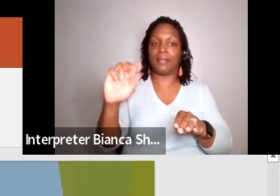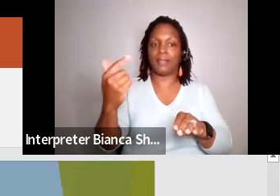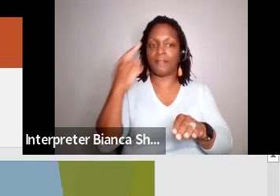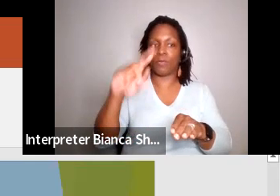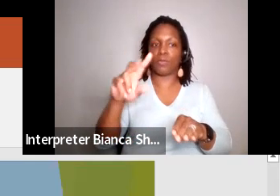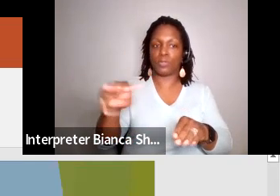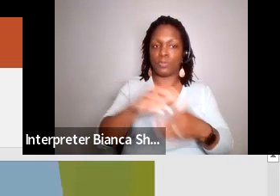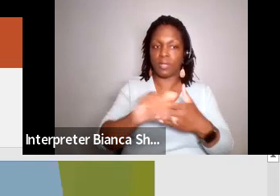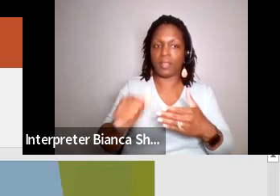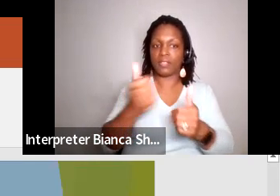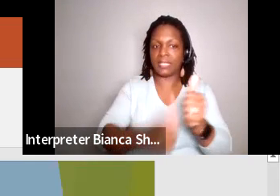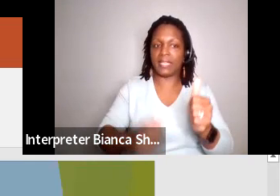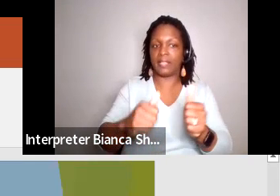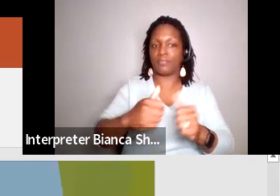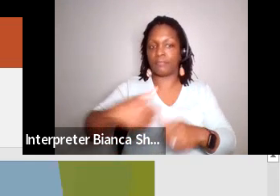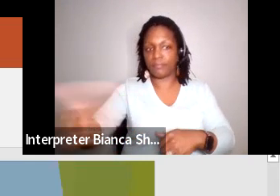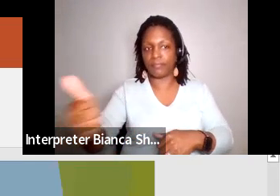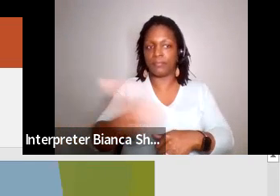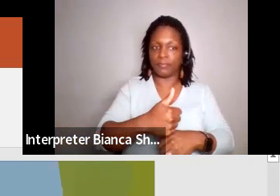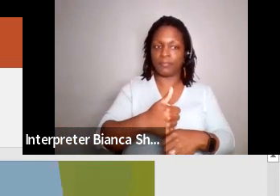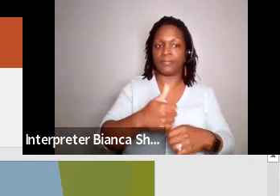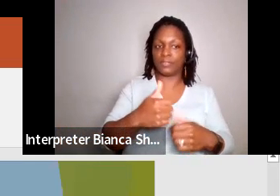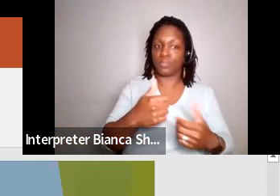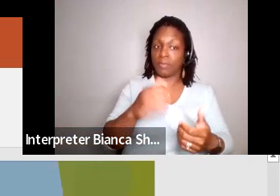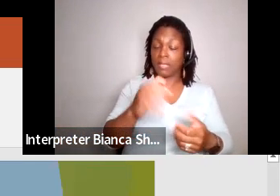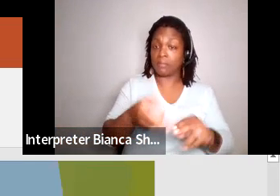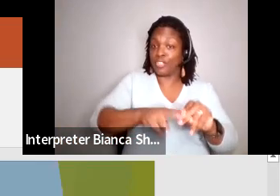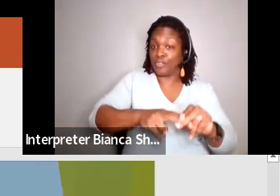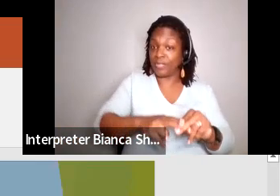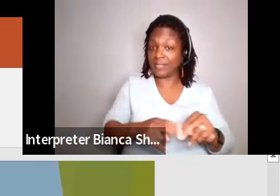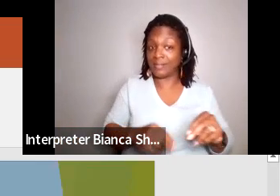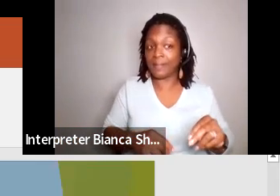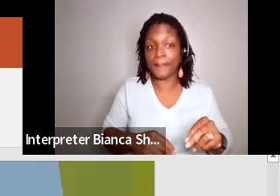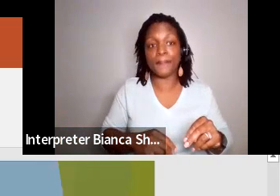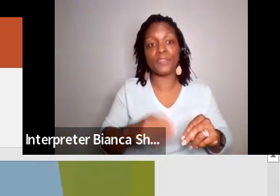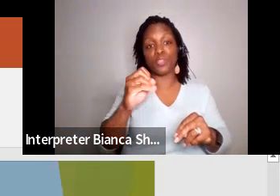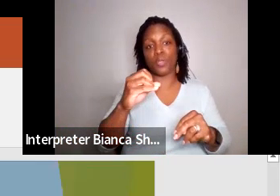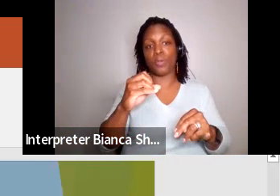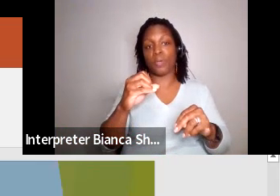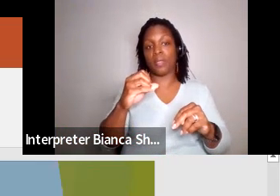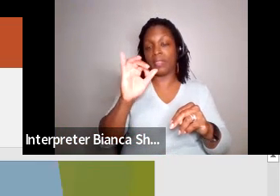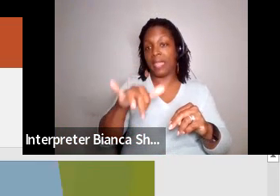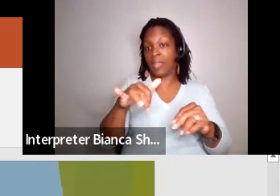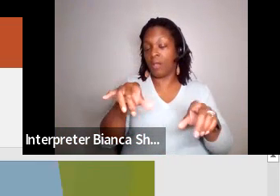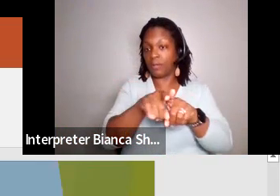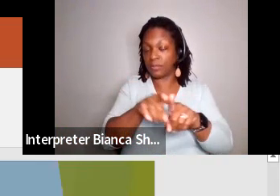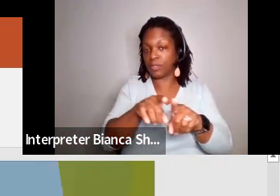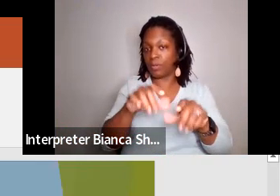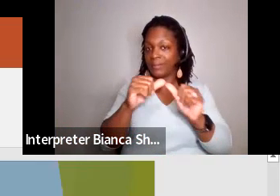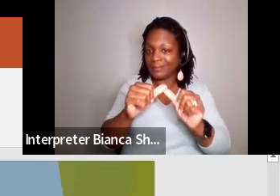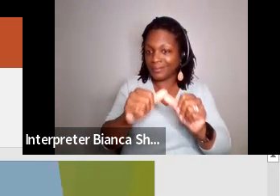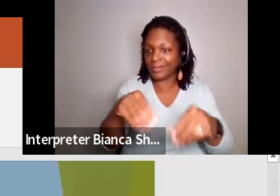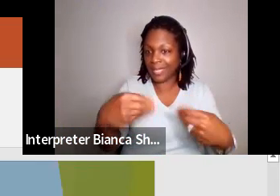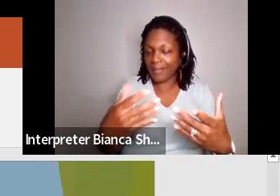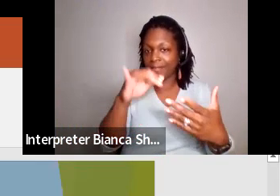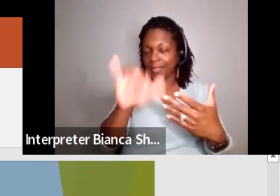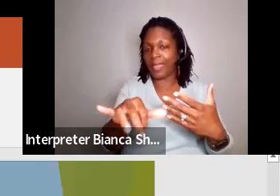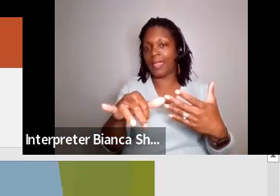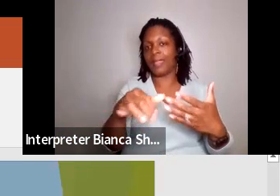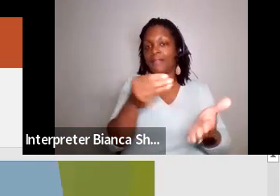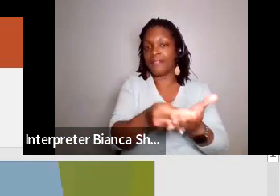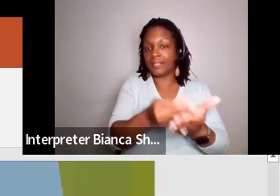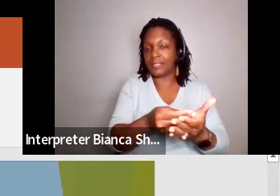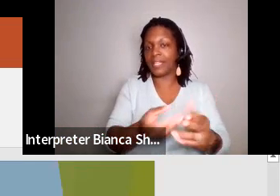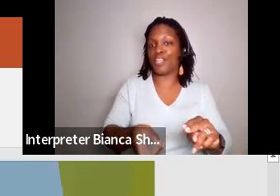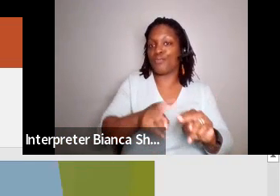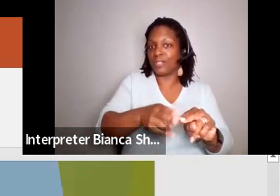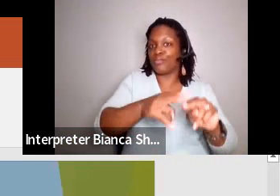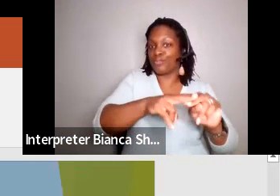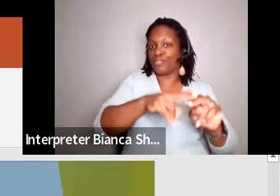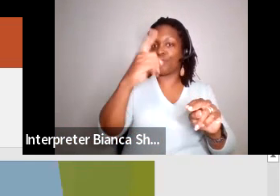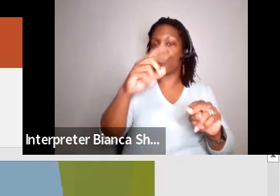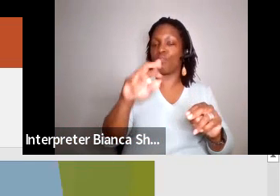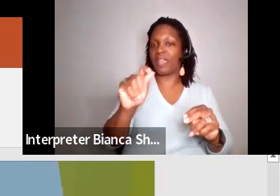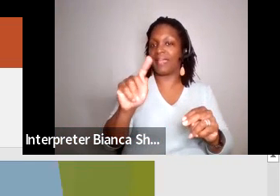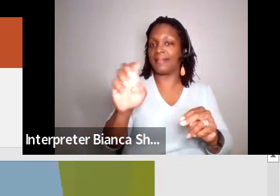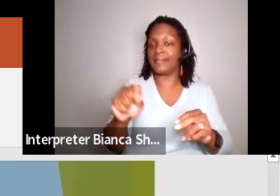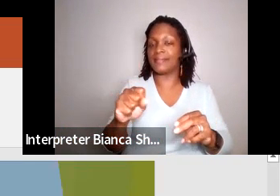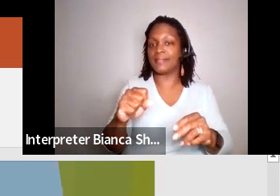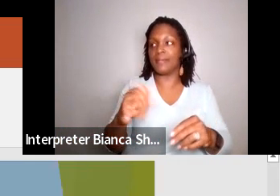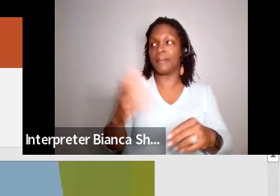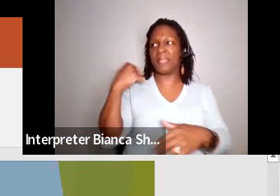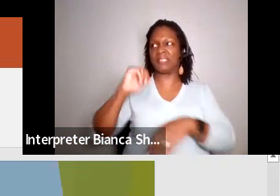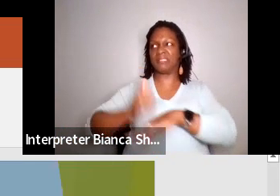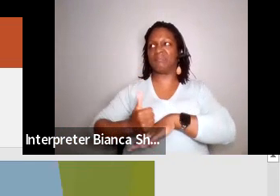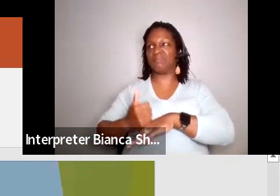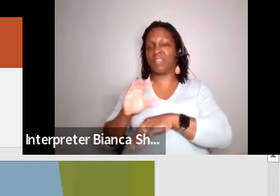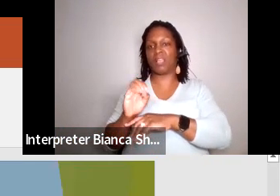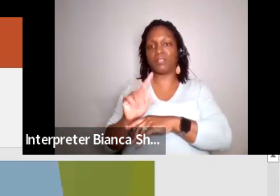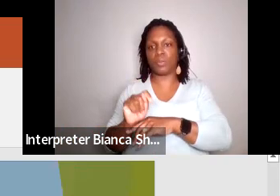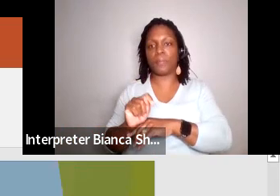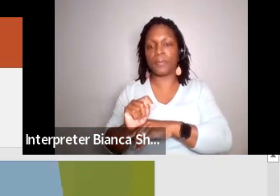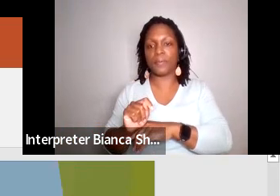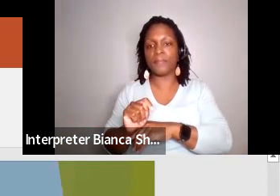For those services so that's an increase we were also able to continue to receive the funding to allow for rating increases that we had put in place back in October.